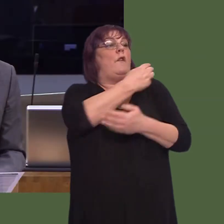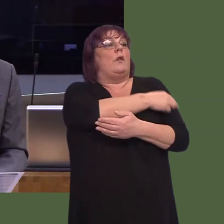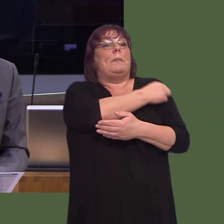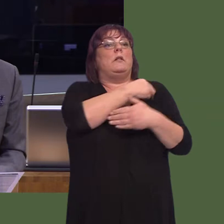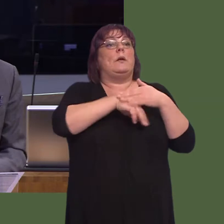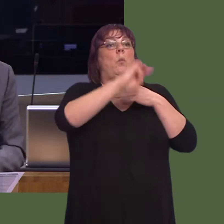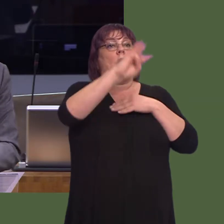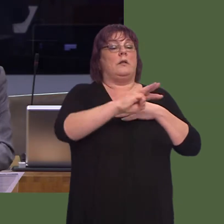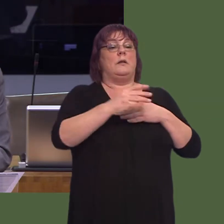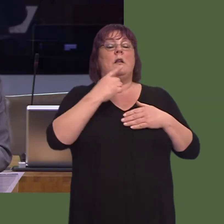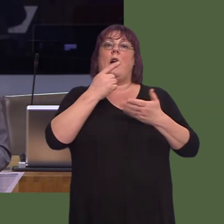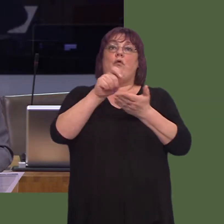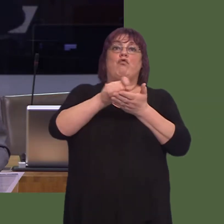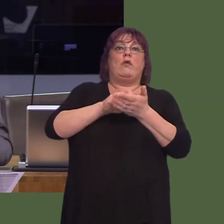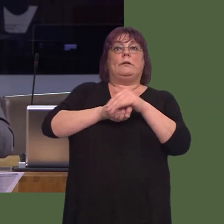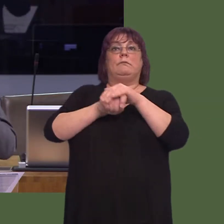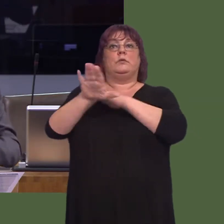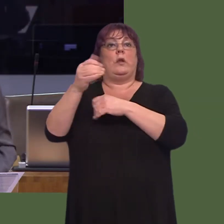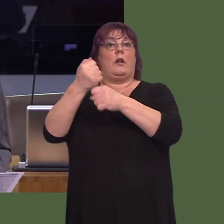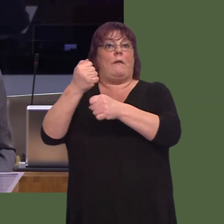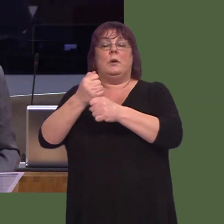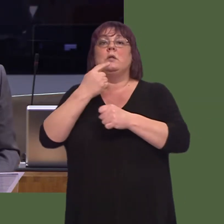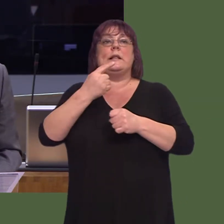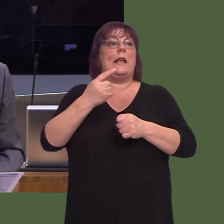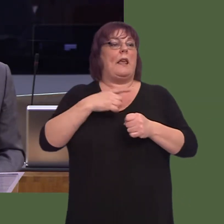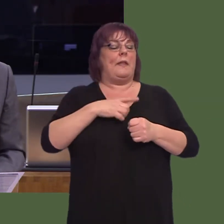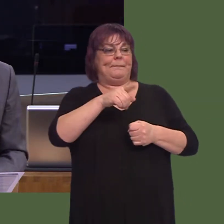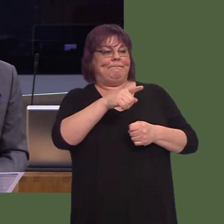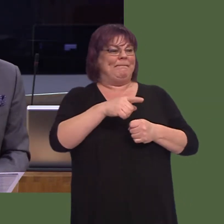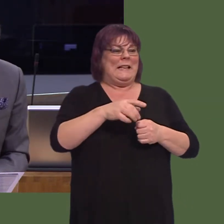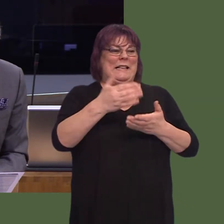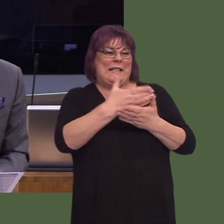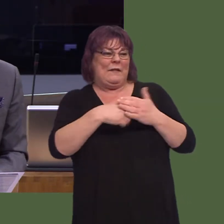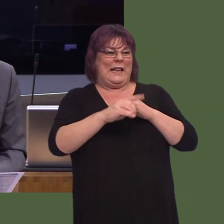that safety is being compromised to an unacceptable degree.